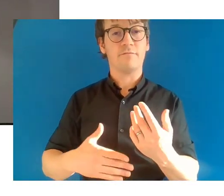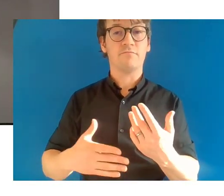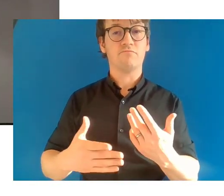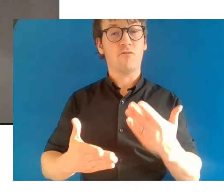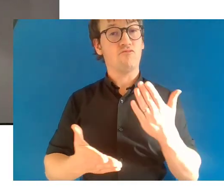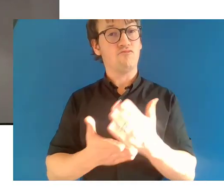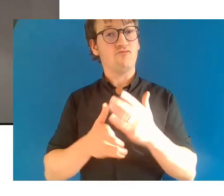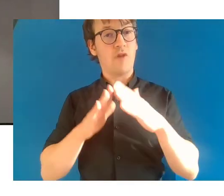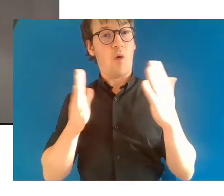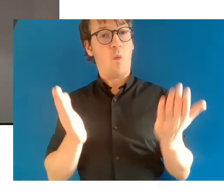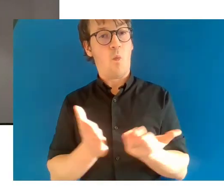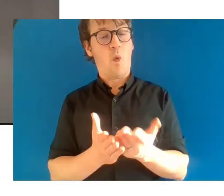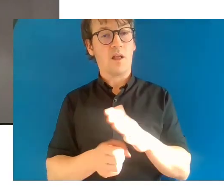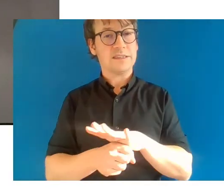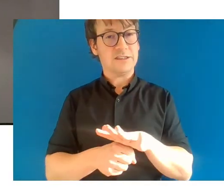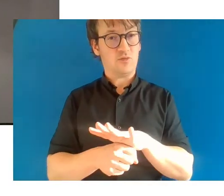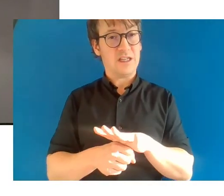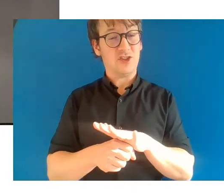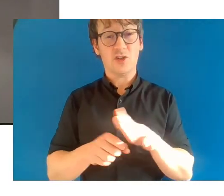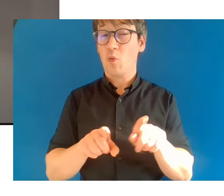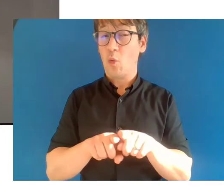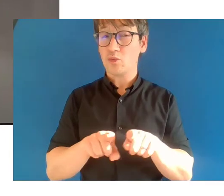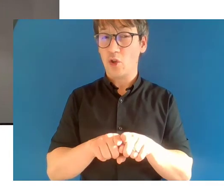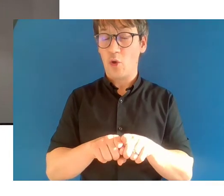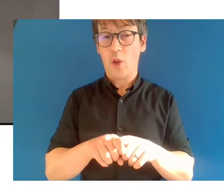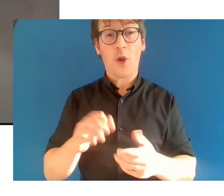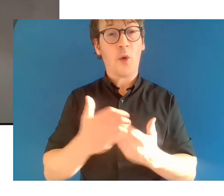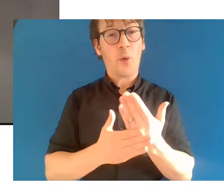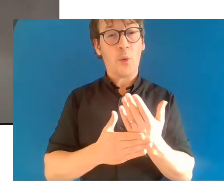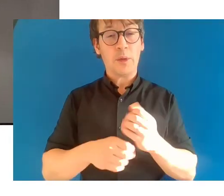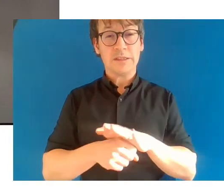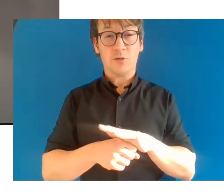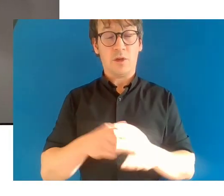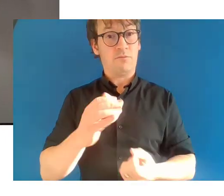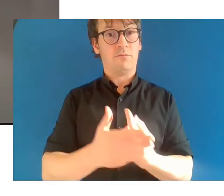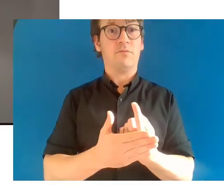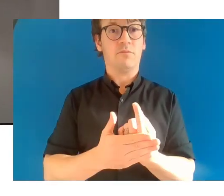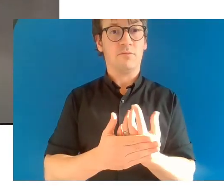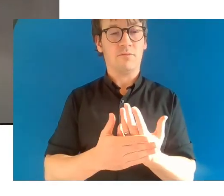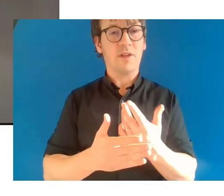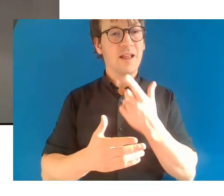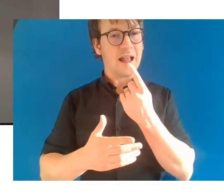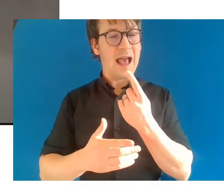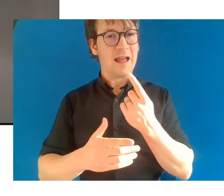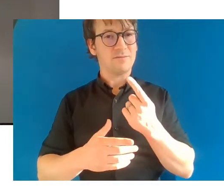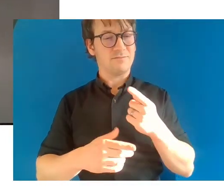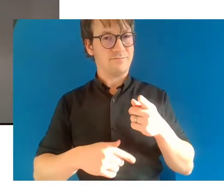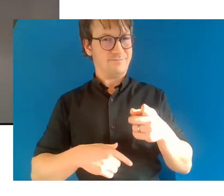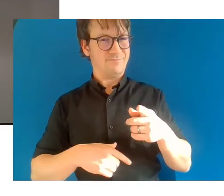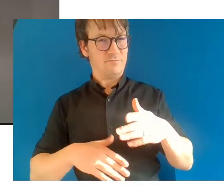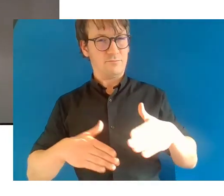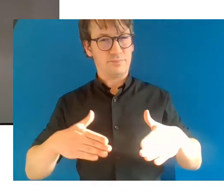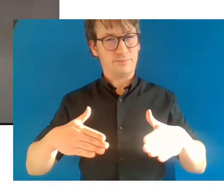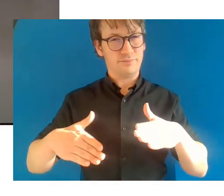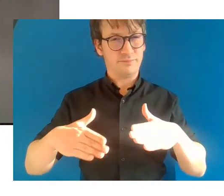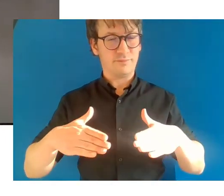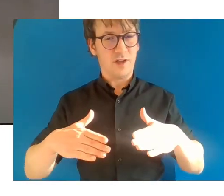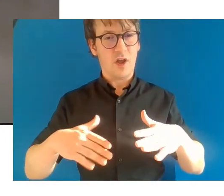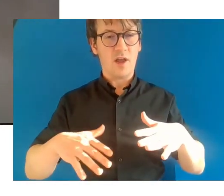situations, and be able to react to new situations in a predictable way.